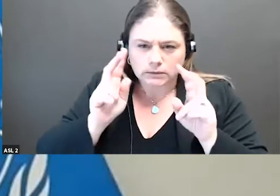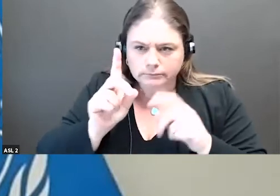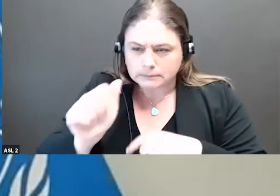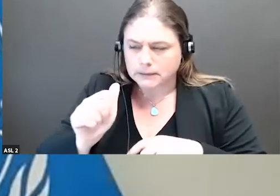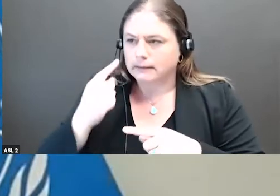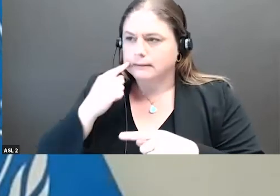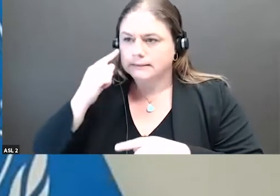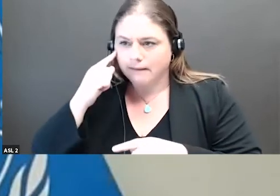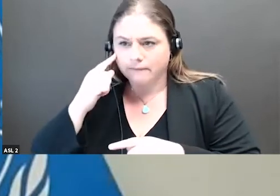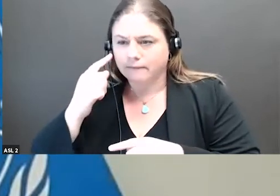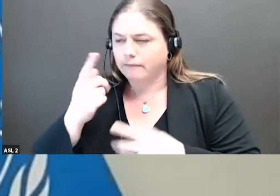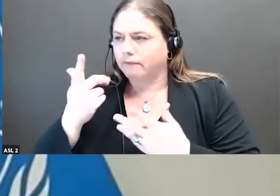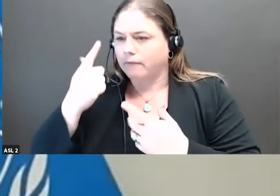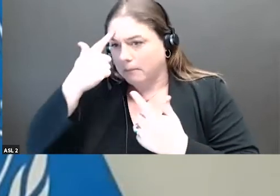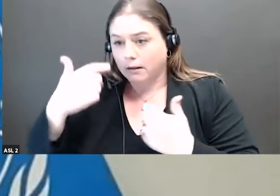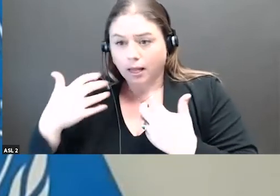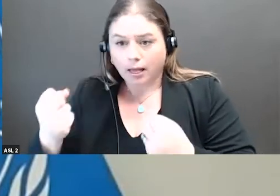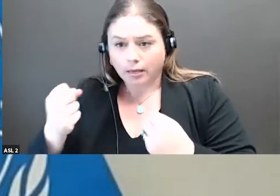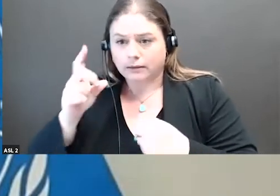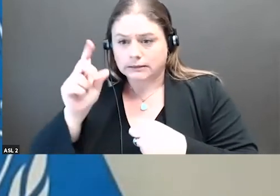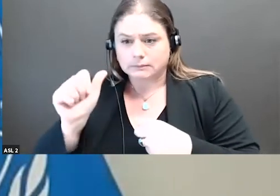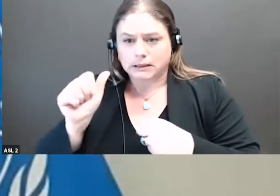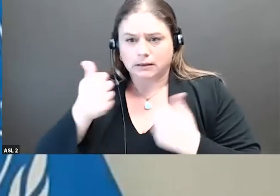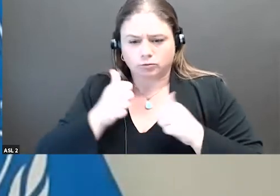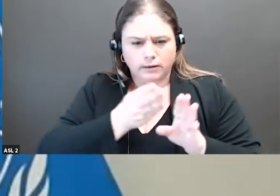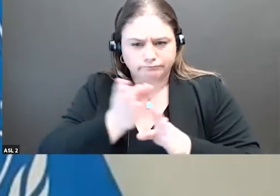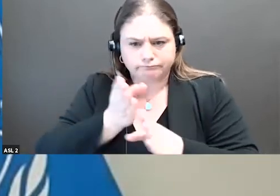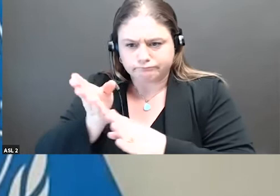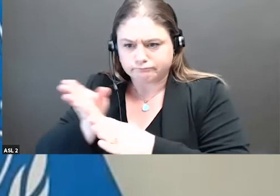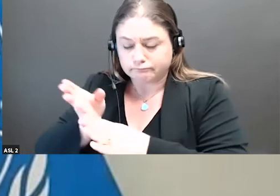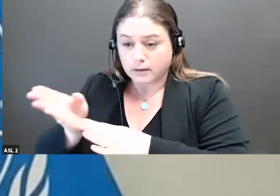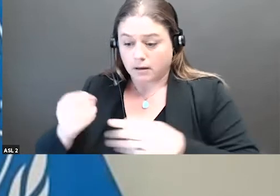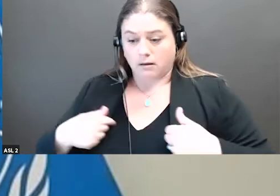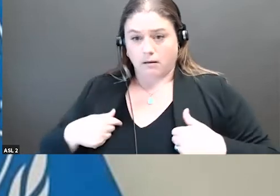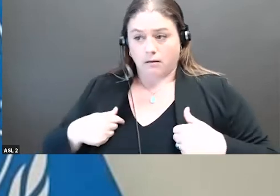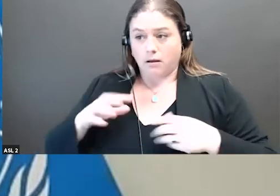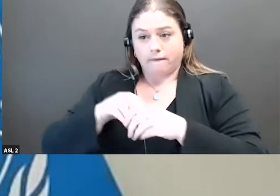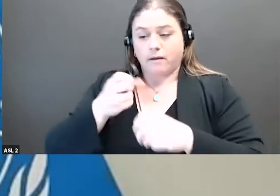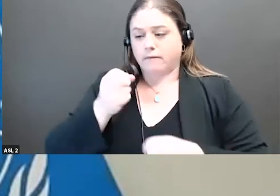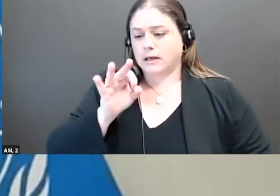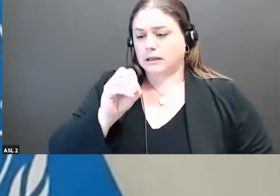And I've played a role in this myself in the work that our government did between 1990 and 1995.